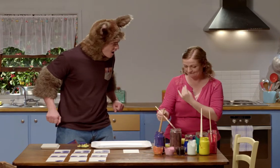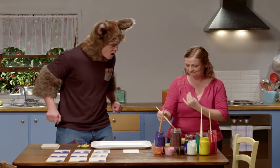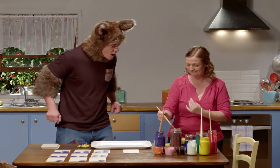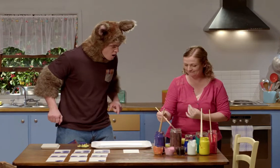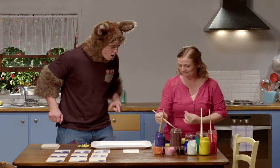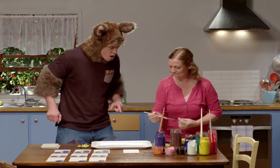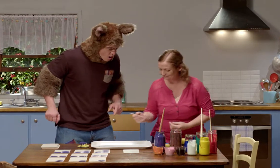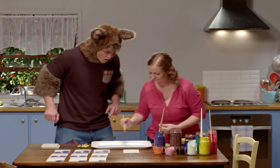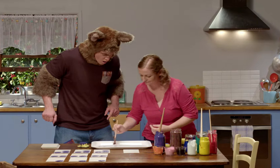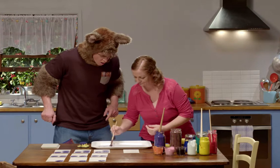Brown paint.